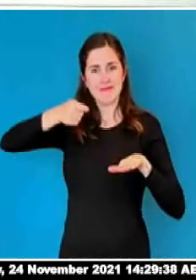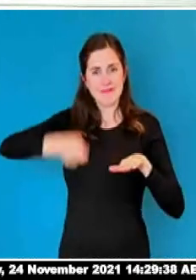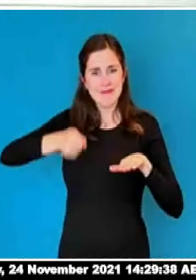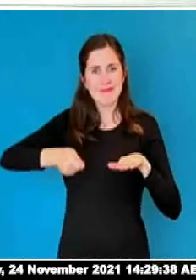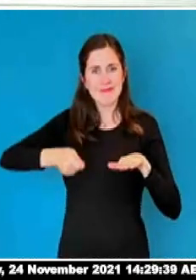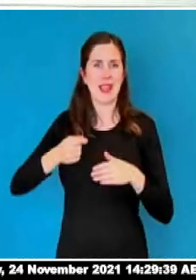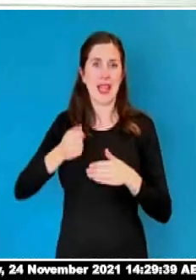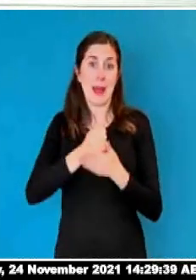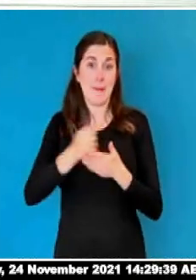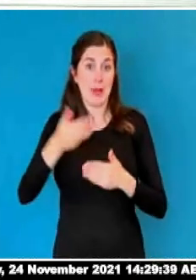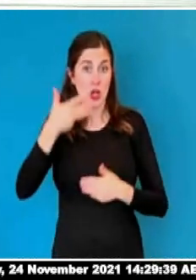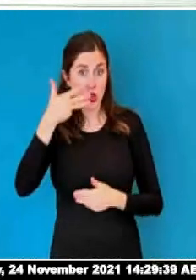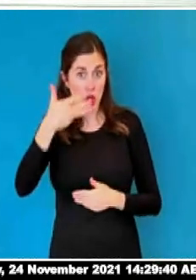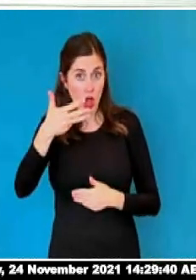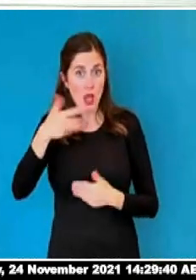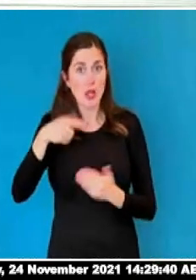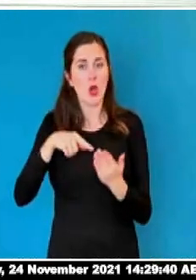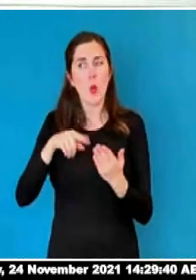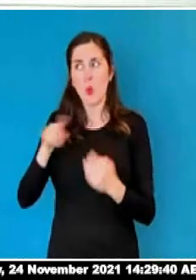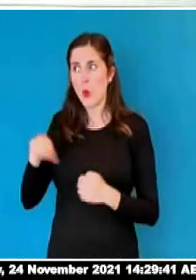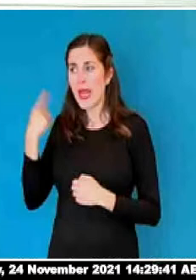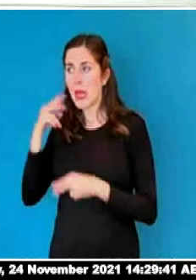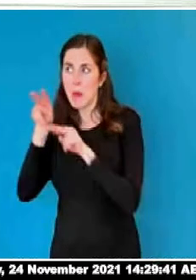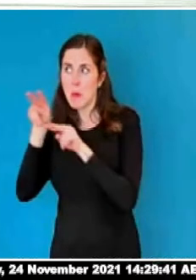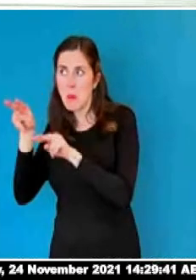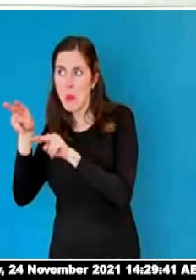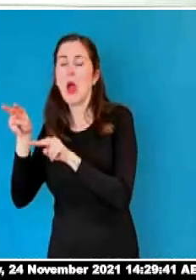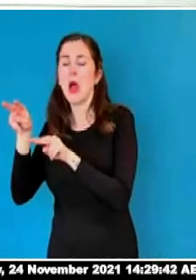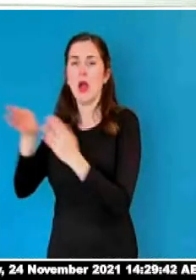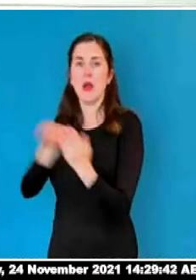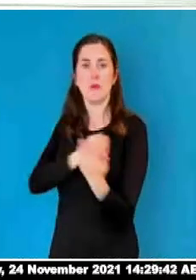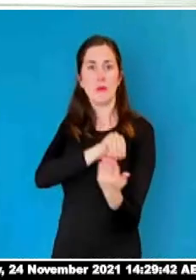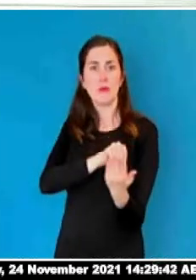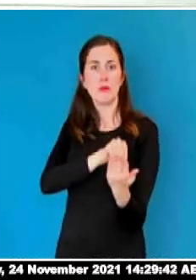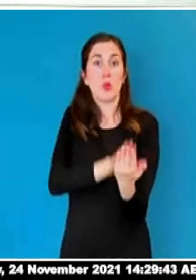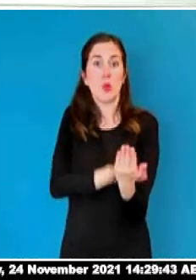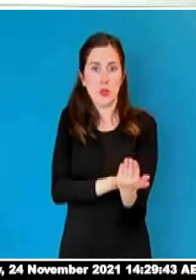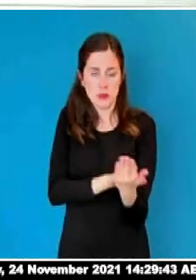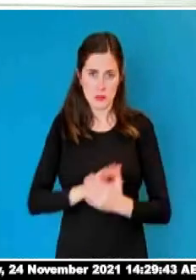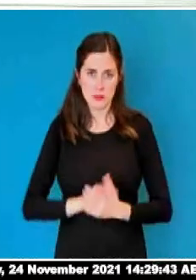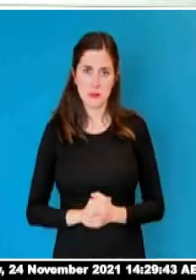a possible proposition being put, and we were simply seeking to clarify that's not a